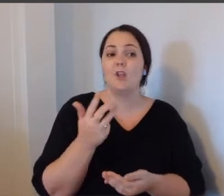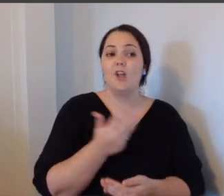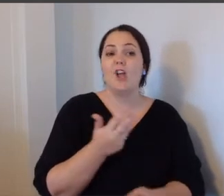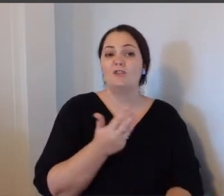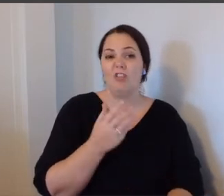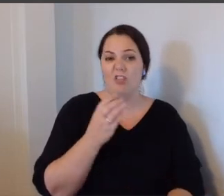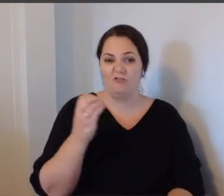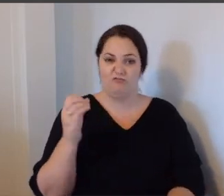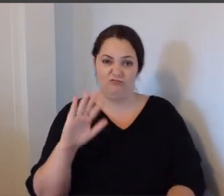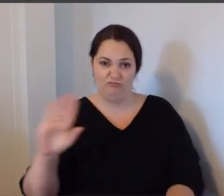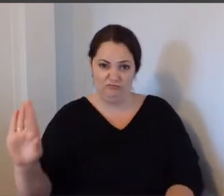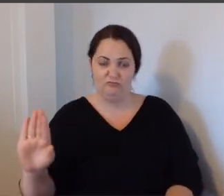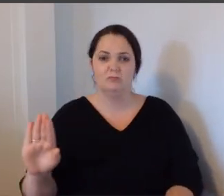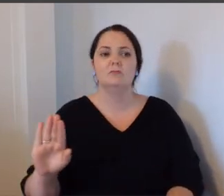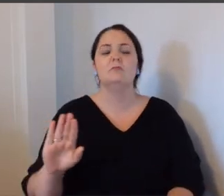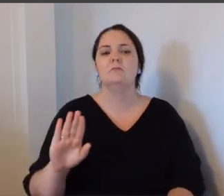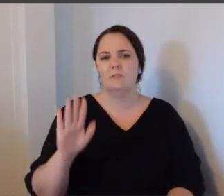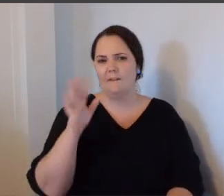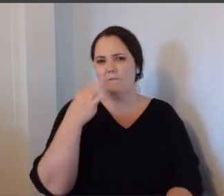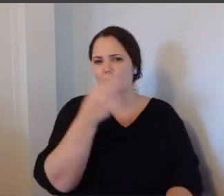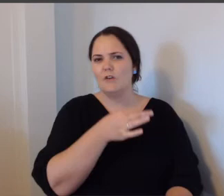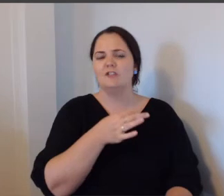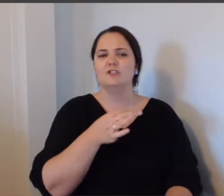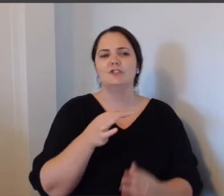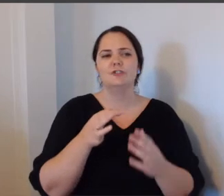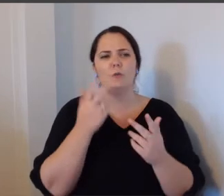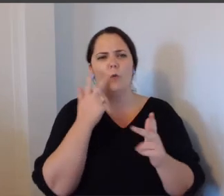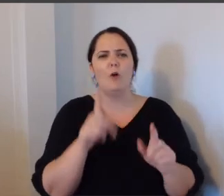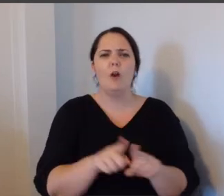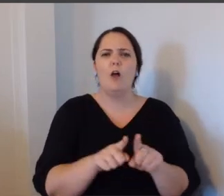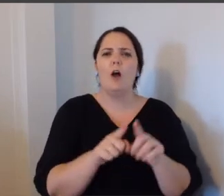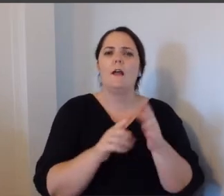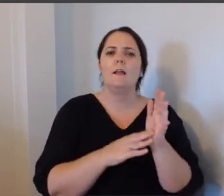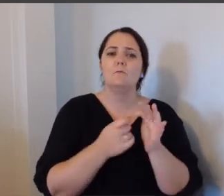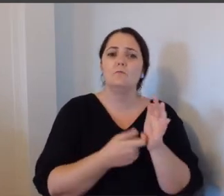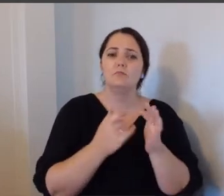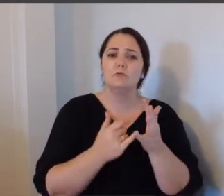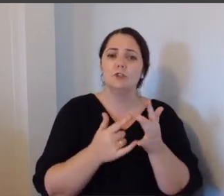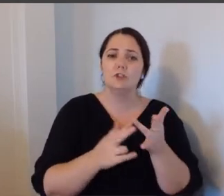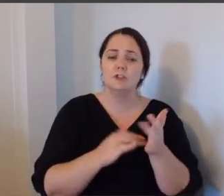dramatic break with the art of the past and part of the enduring popularity of the Impressionists